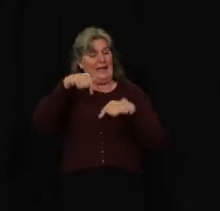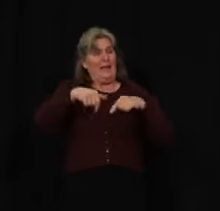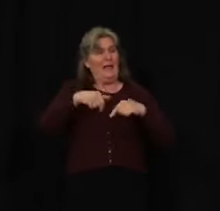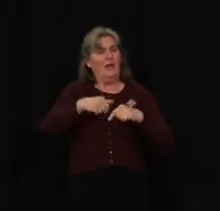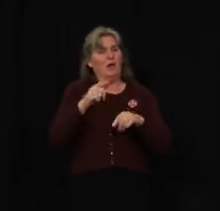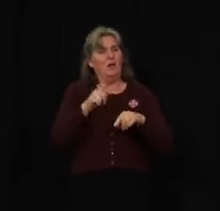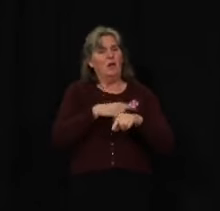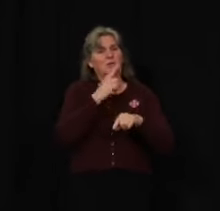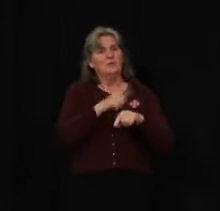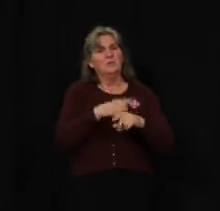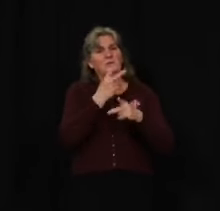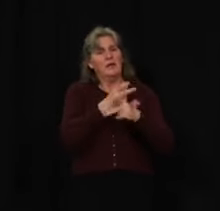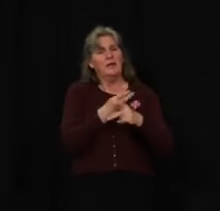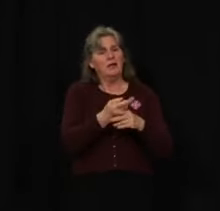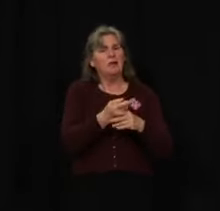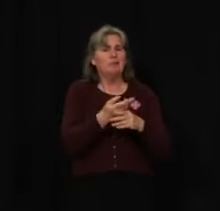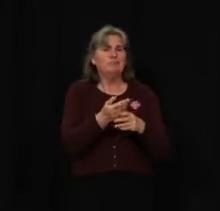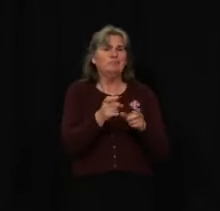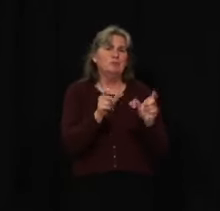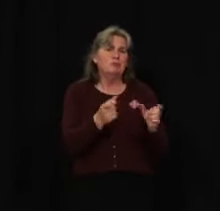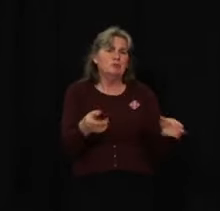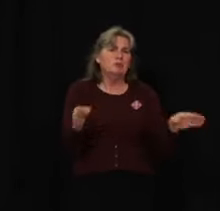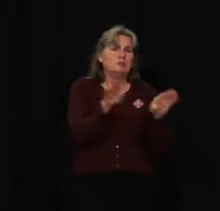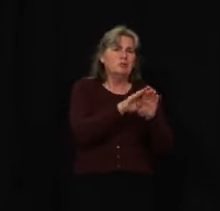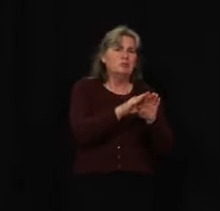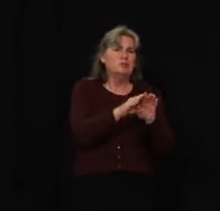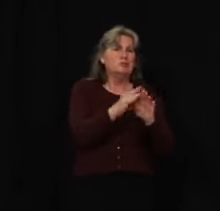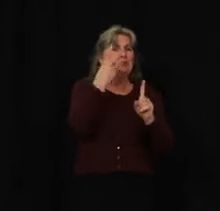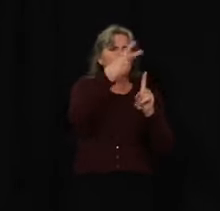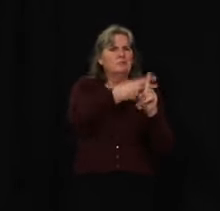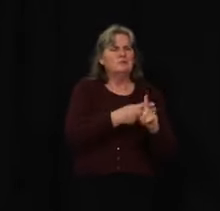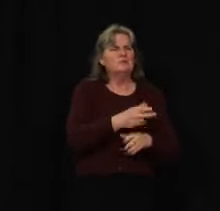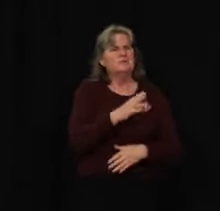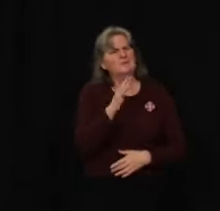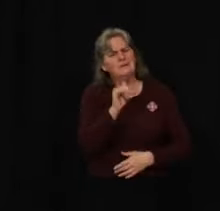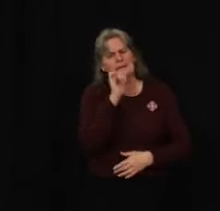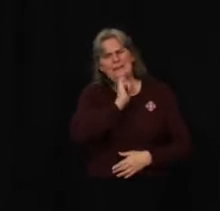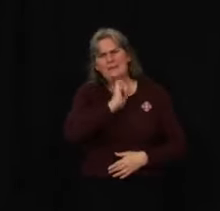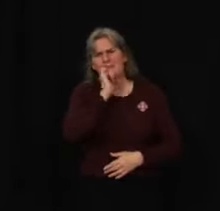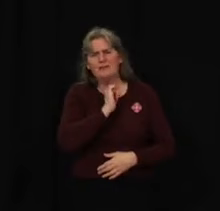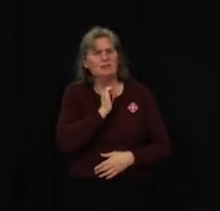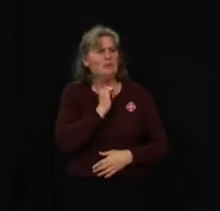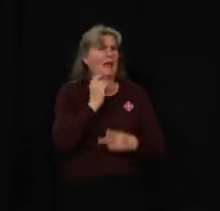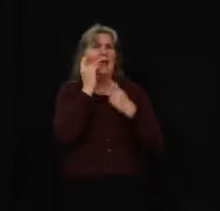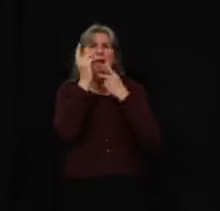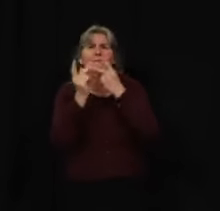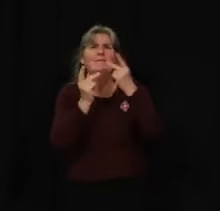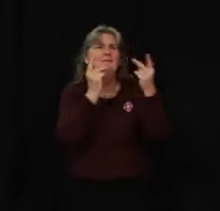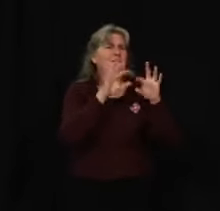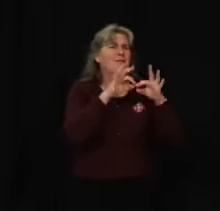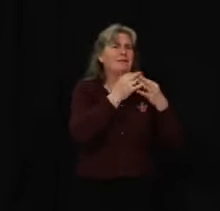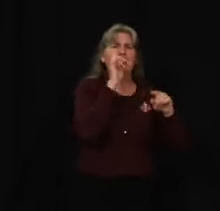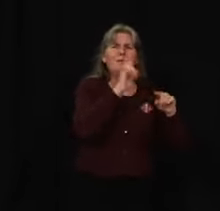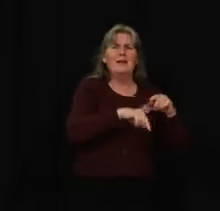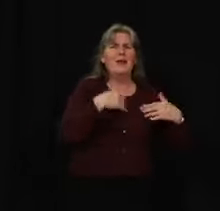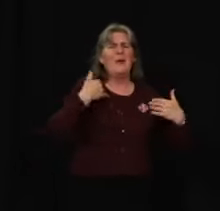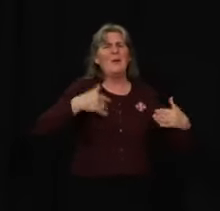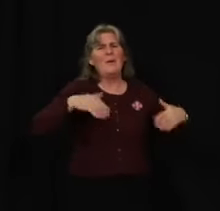unintended consequences of the pandemic or sections it will also help us balance people's well-being with the need to